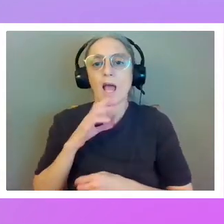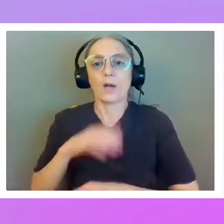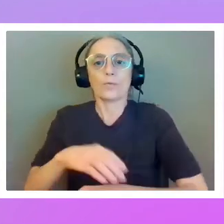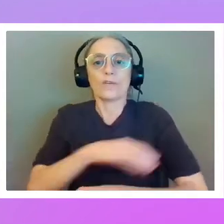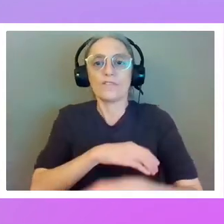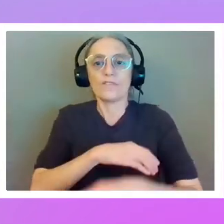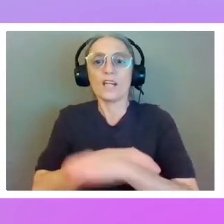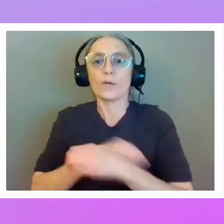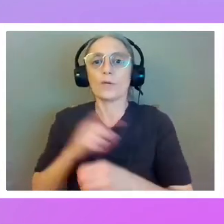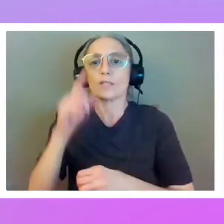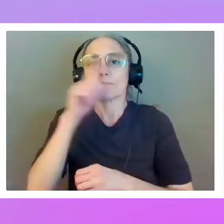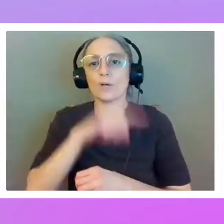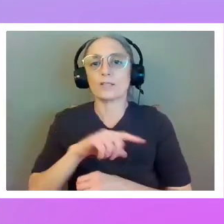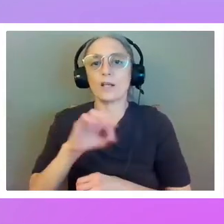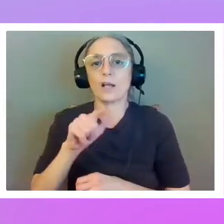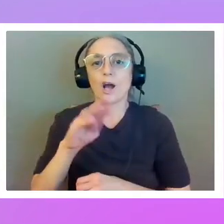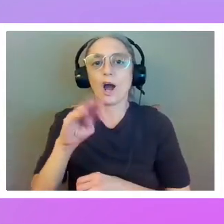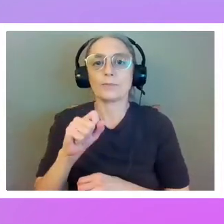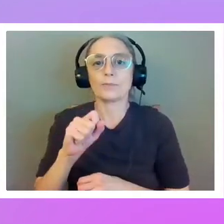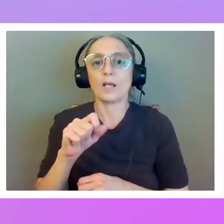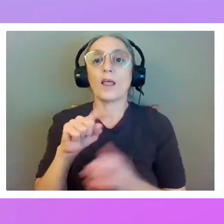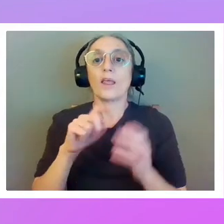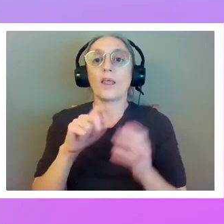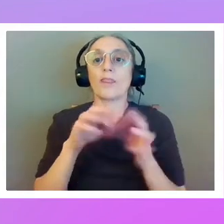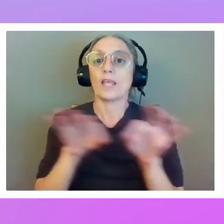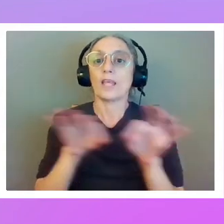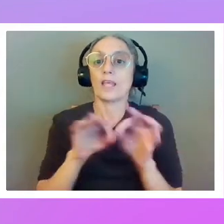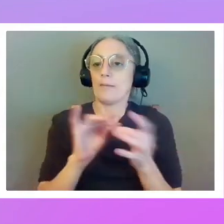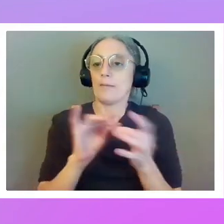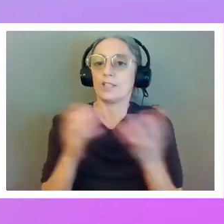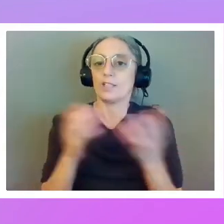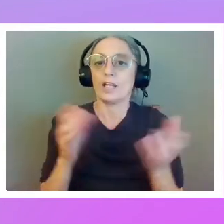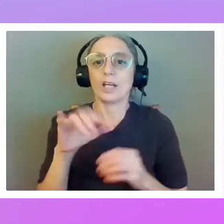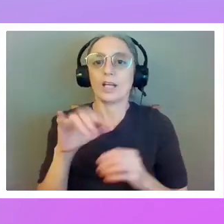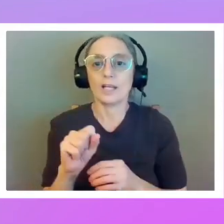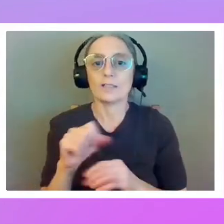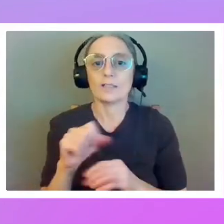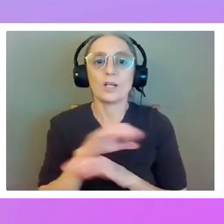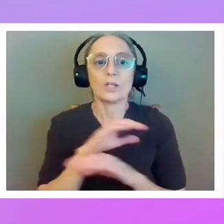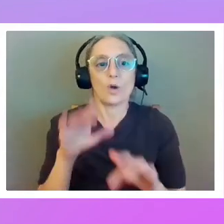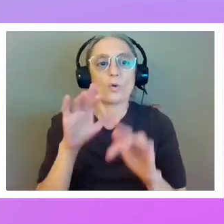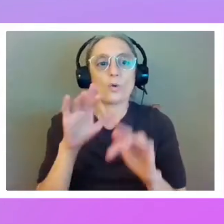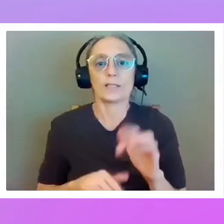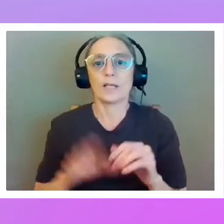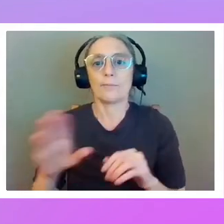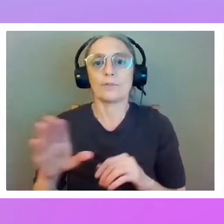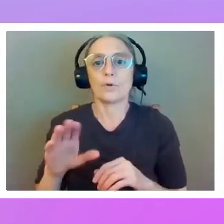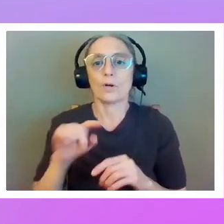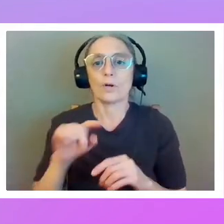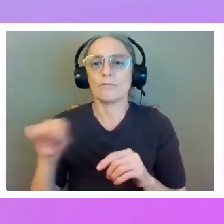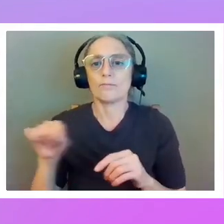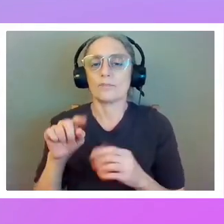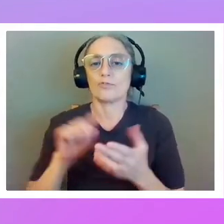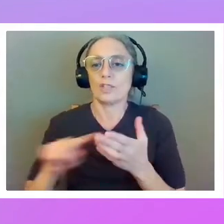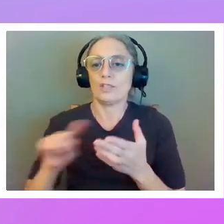The key message here is don't skip your desk research. There's a lot of information out there.